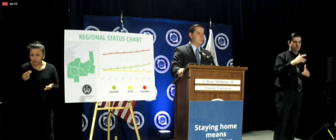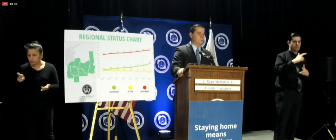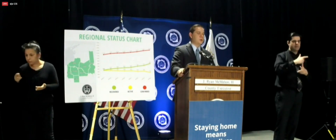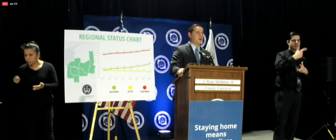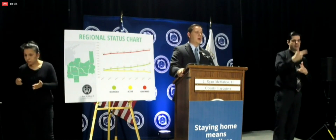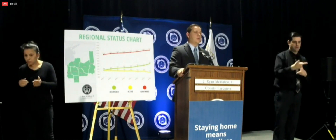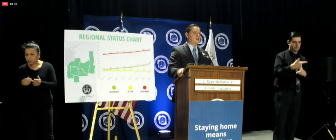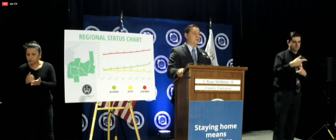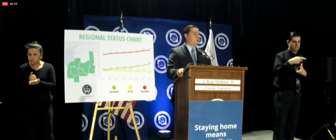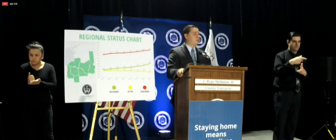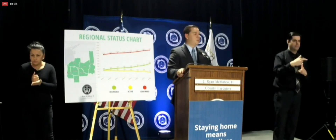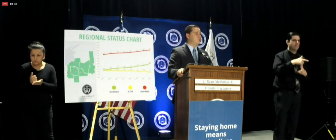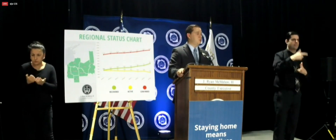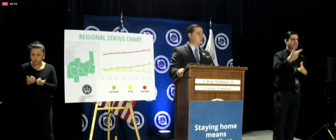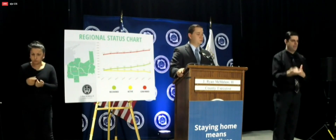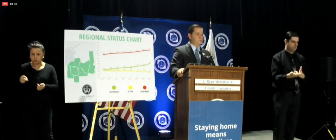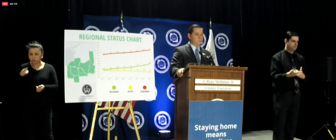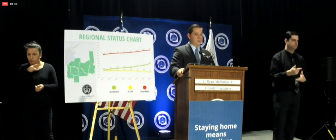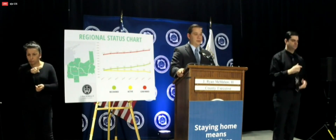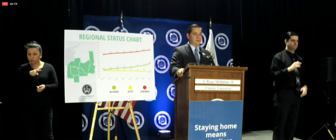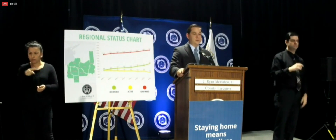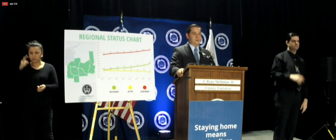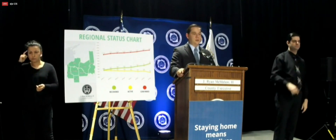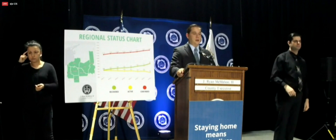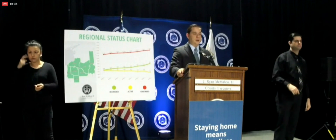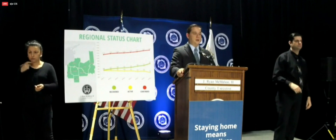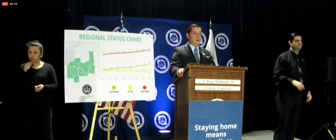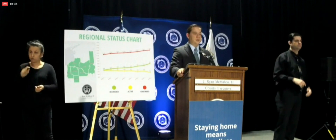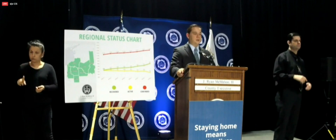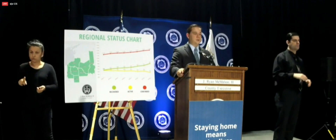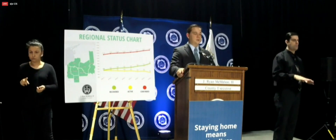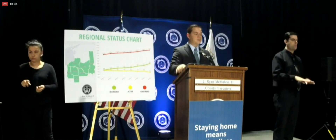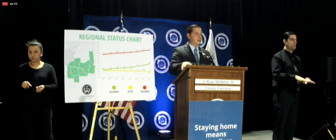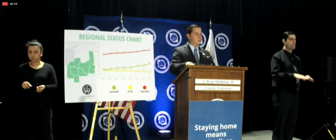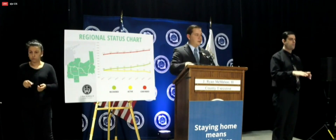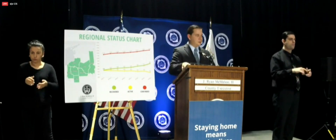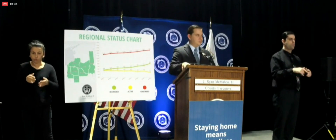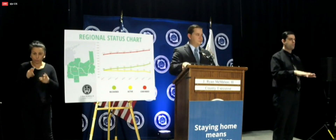LOOKING AT, AND YOU REALLY RELY ON THEM TO IMPLEMENT PHASE TWO